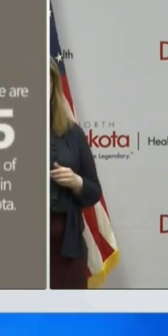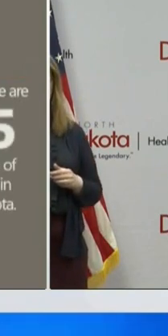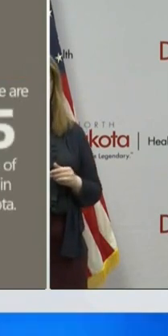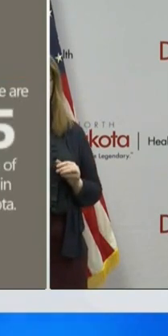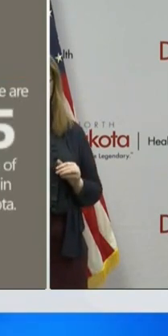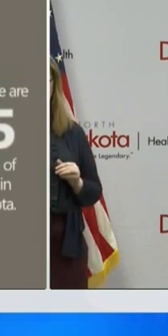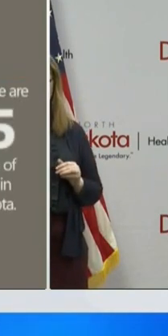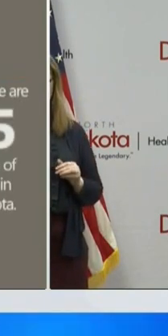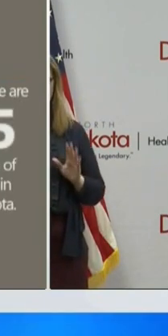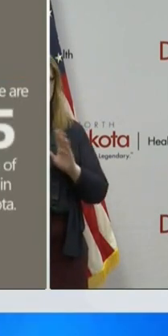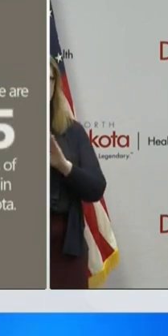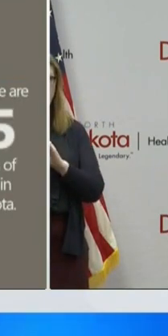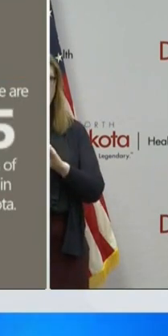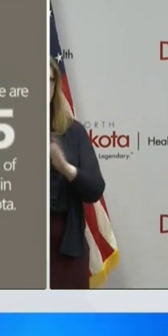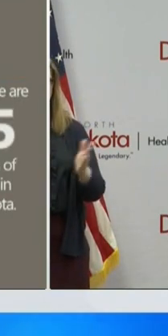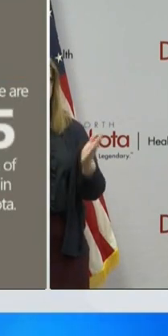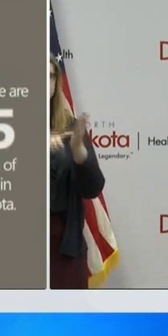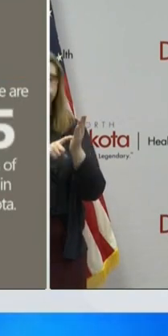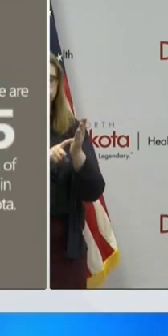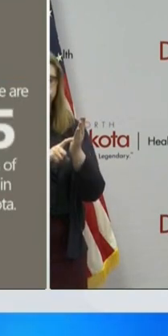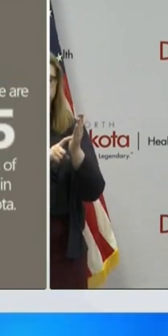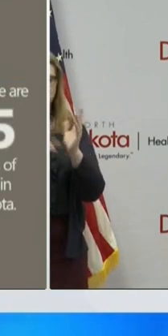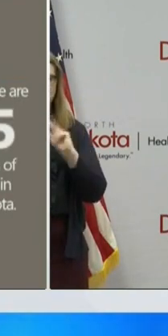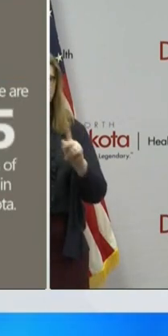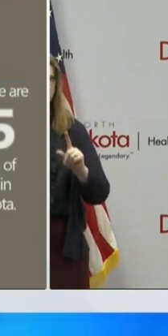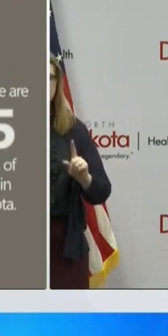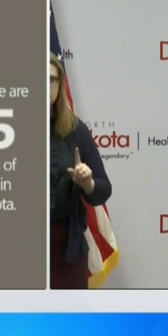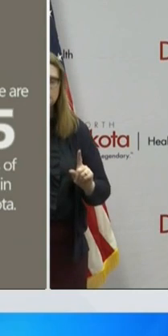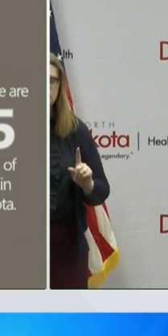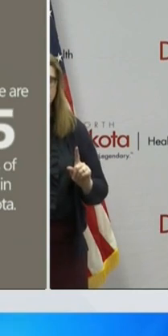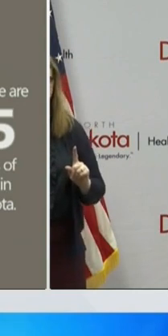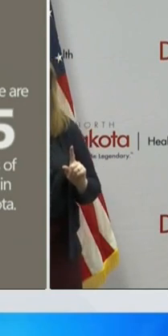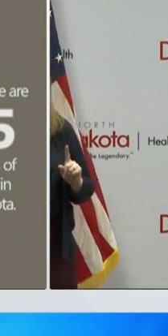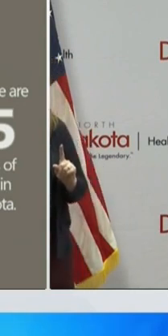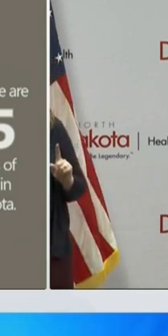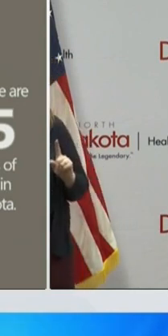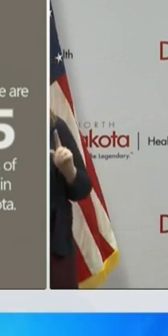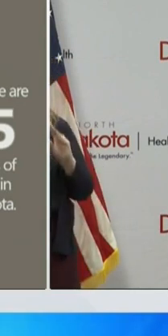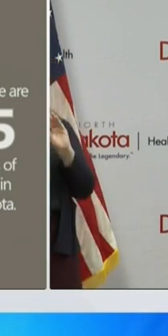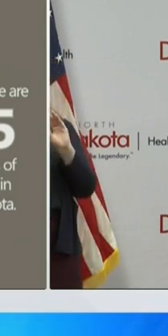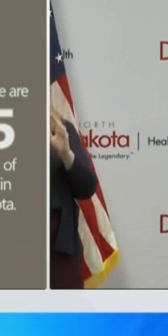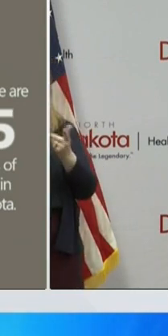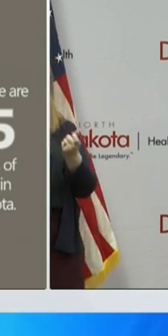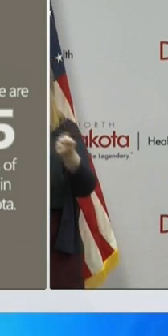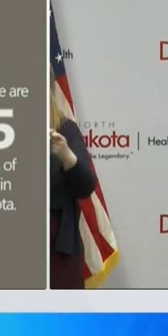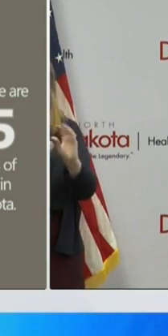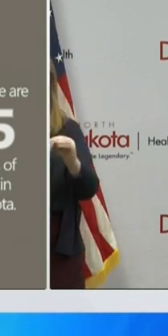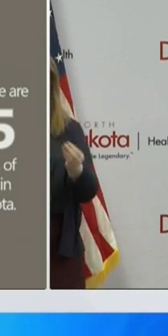ECONOMY MOVING. LET'S LOOK AT THE ACTIVE CASES